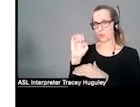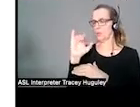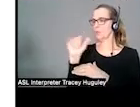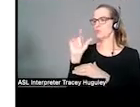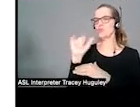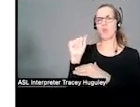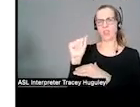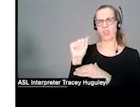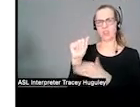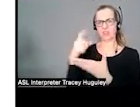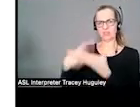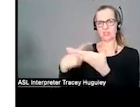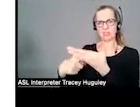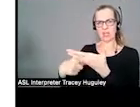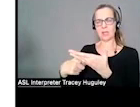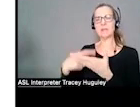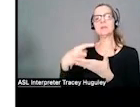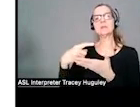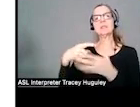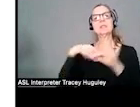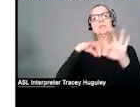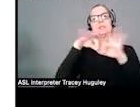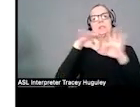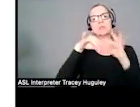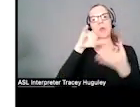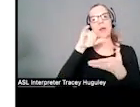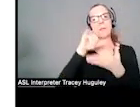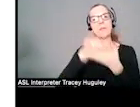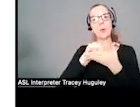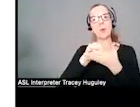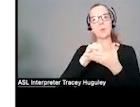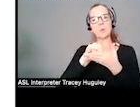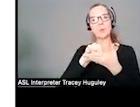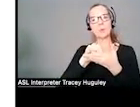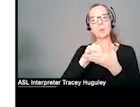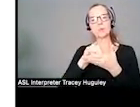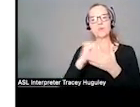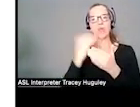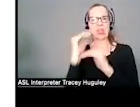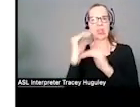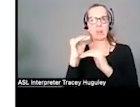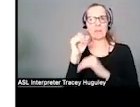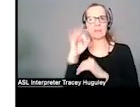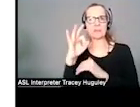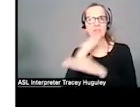that might limit the sharing that you are able to do, and then finally oversight of data management